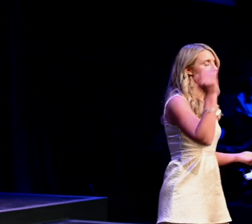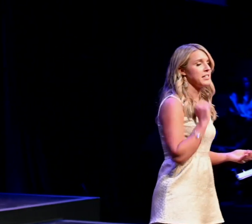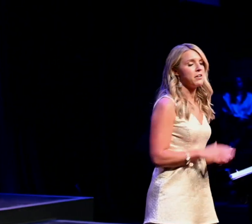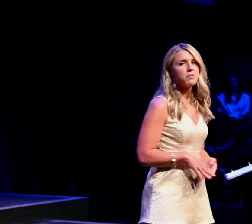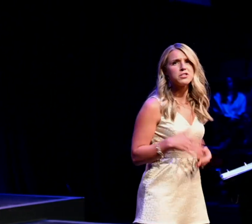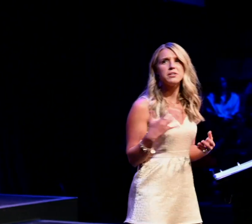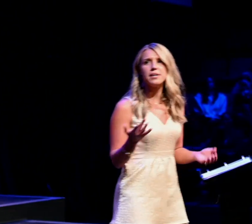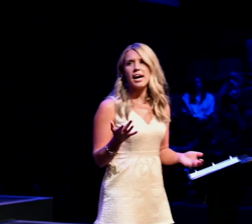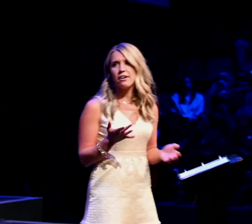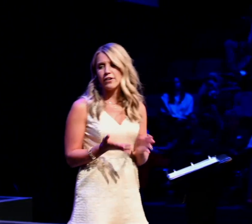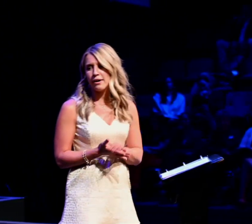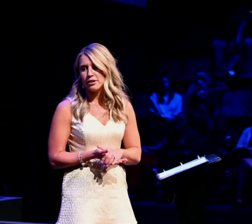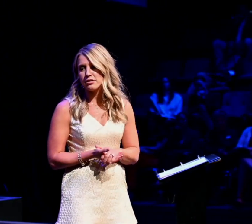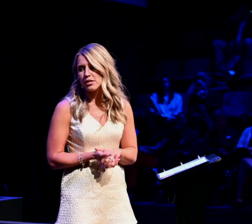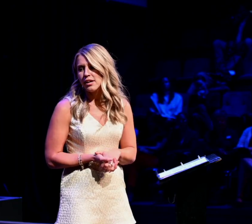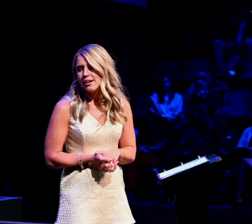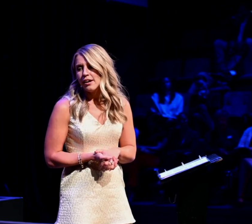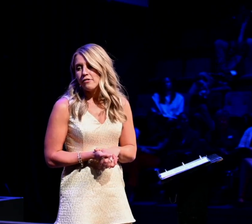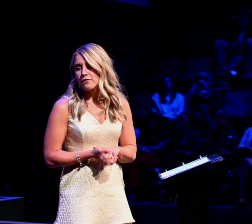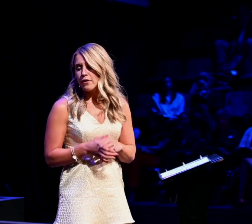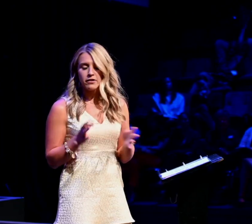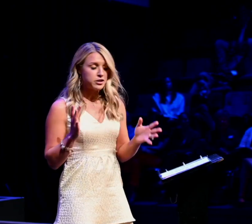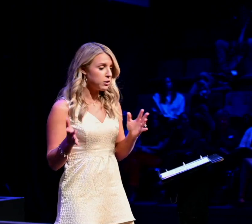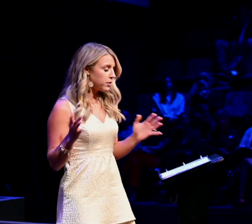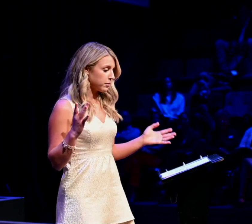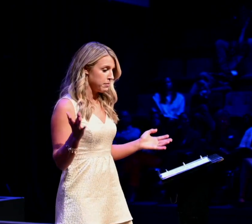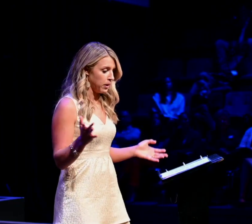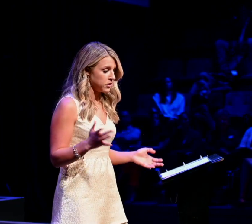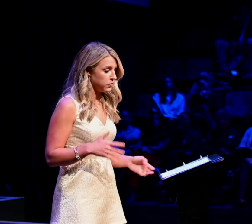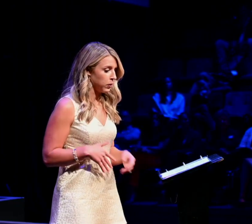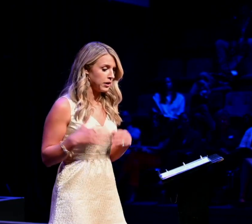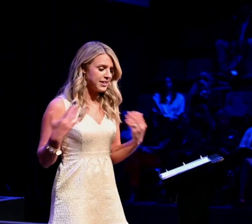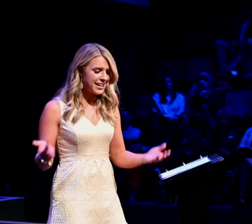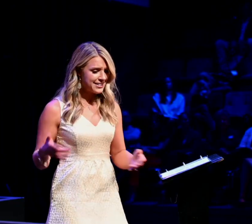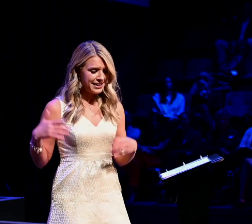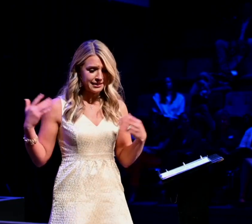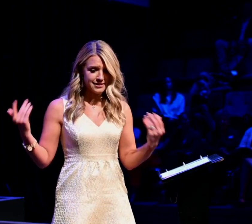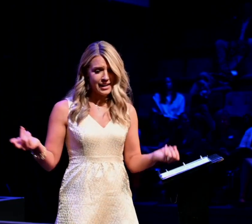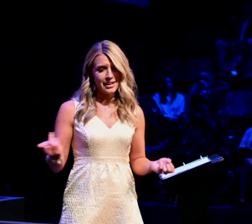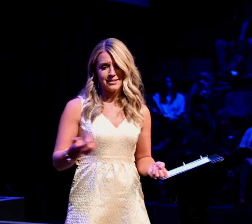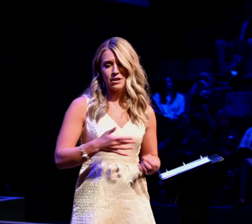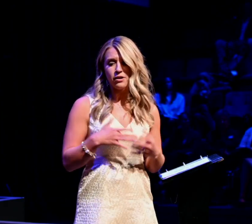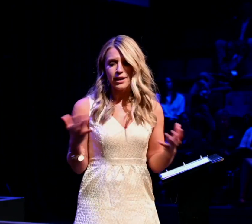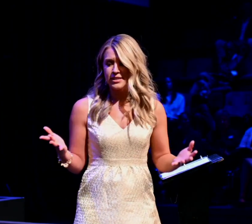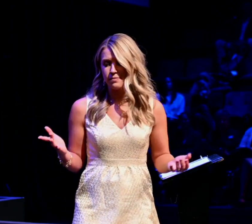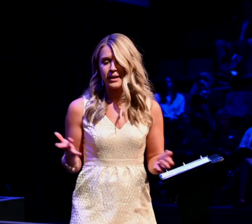Boston over two and a half hours every two to three months for testing, scans and all kinds of